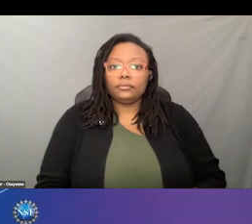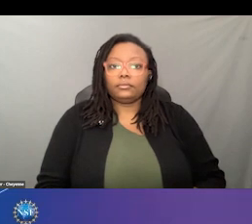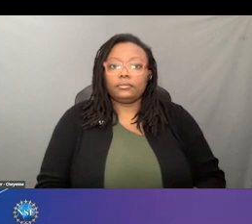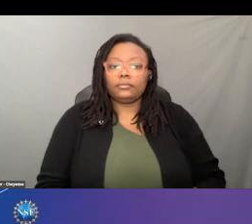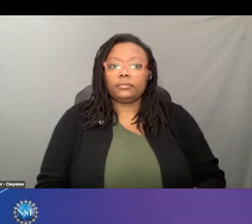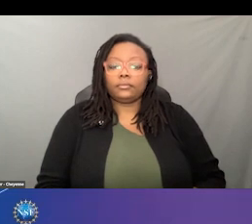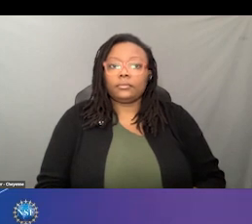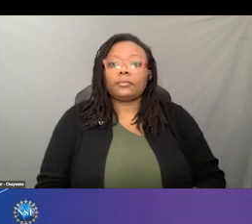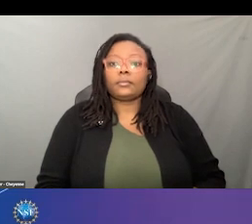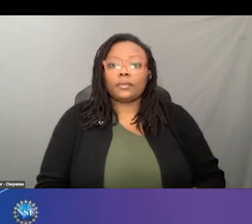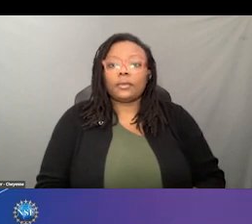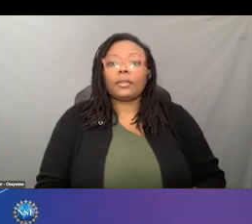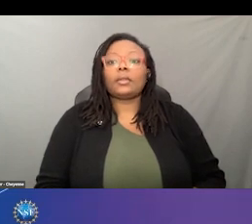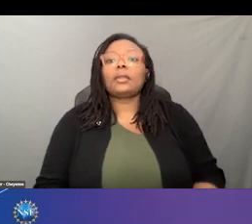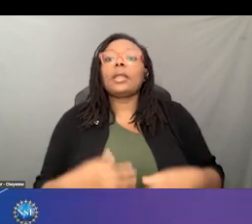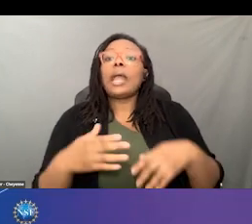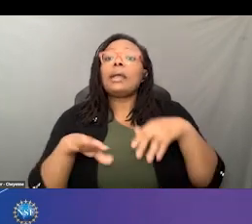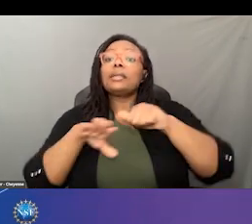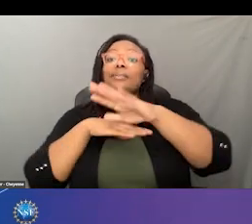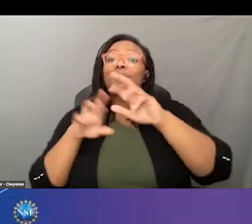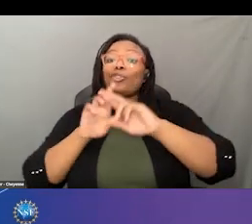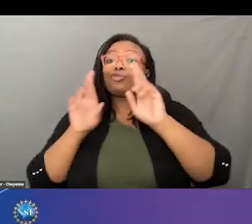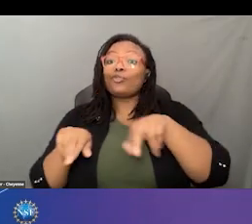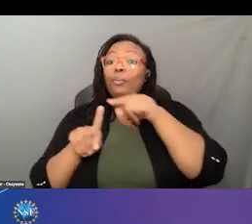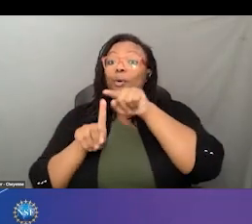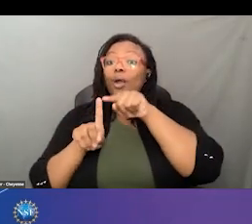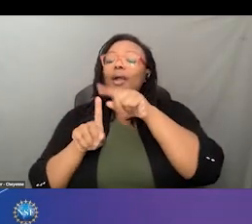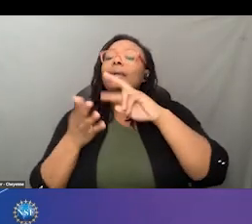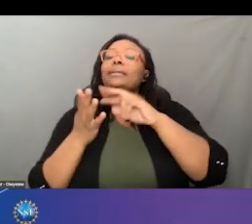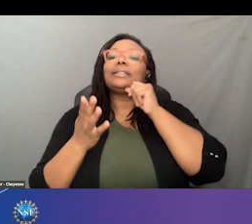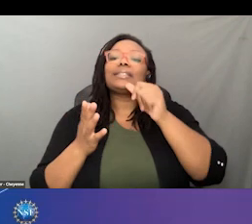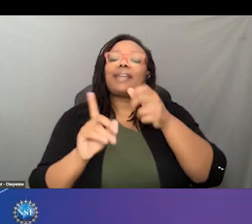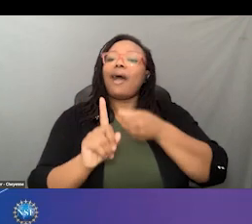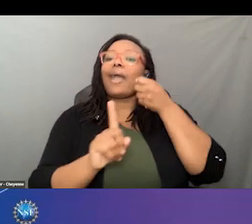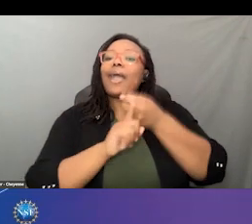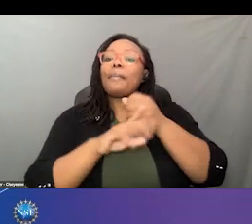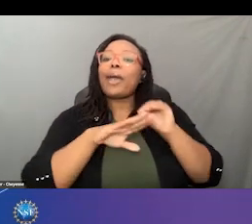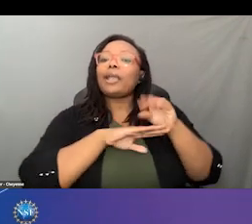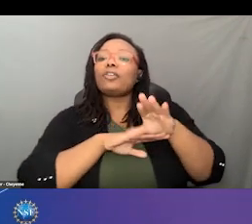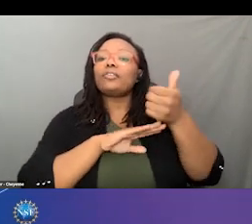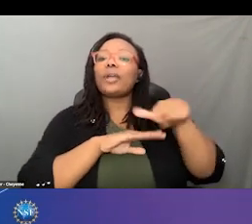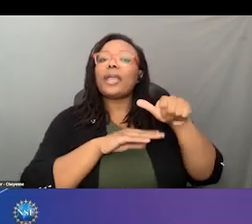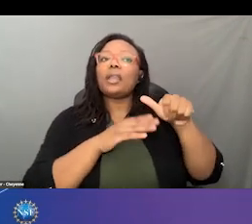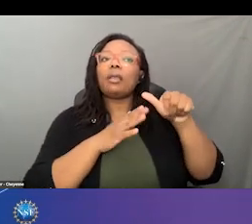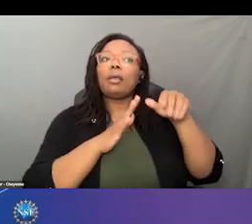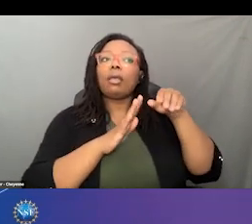I will mention that the submission of the reports does not affect any drawdown of funds.